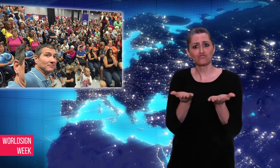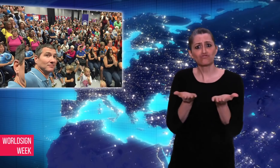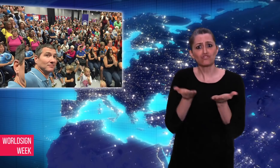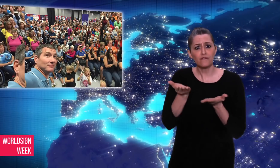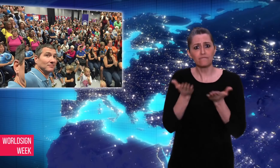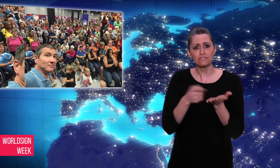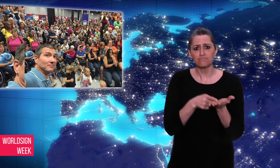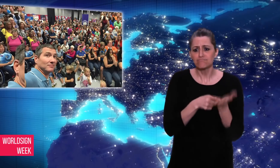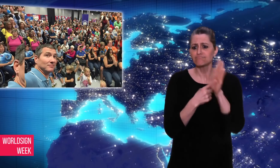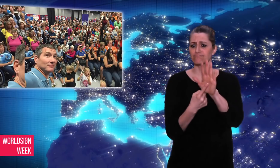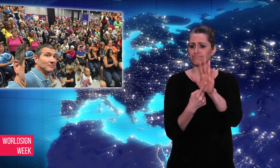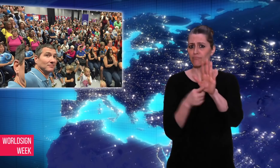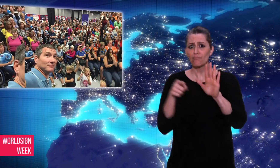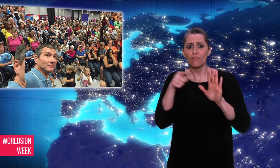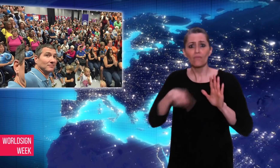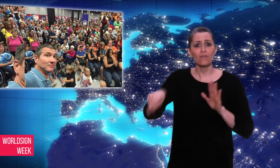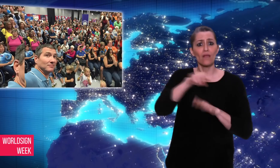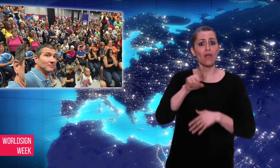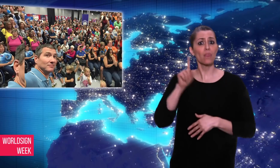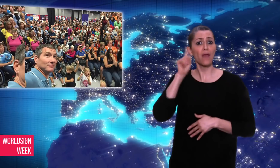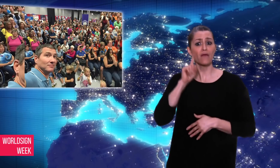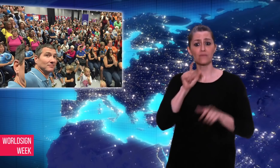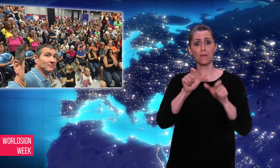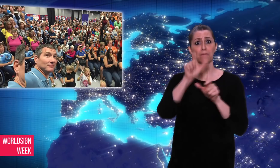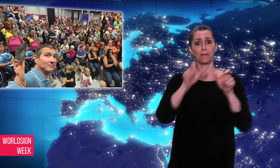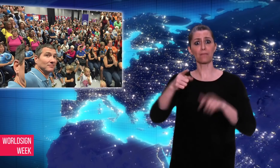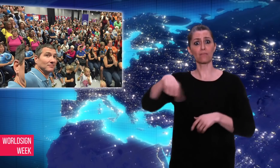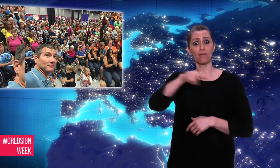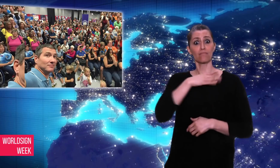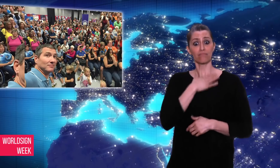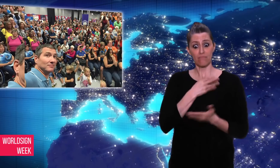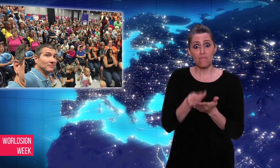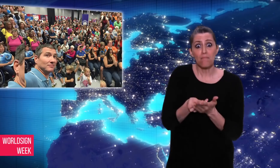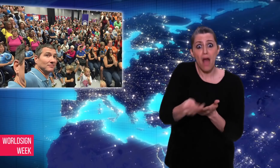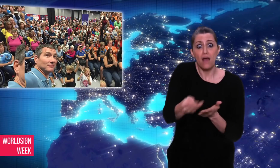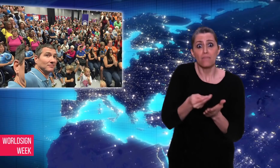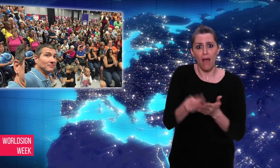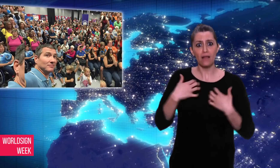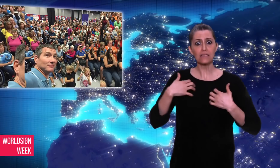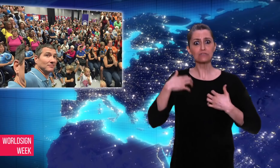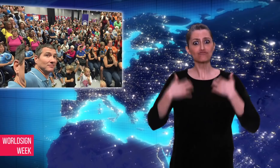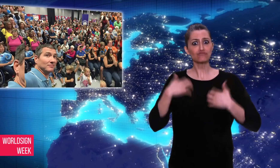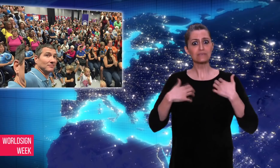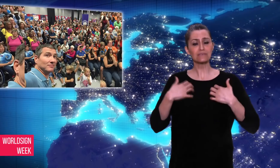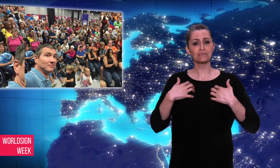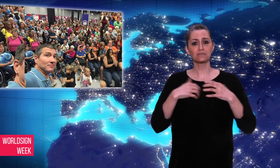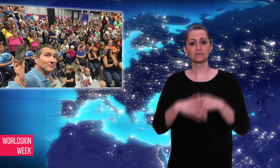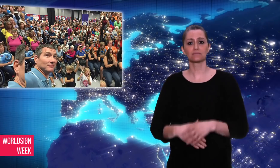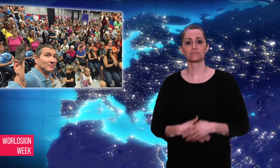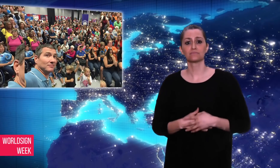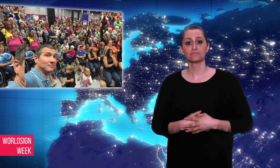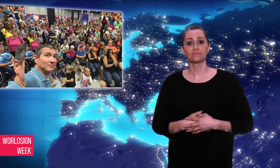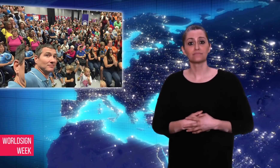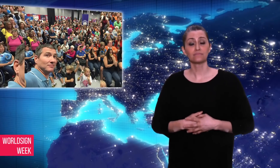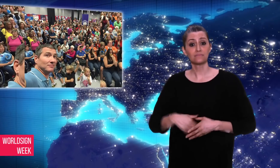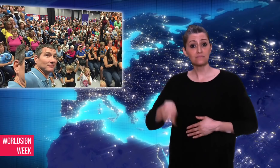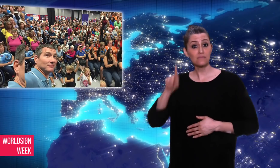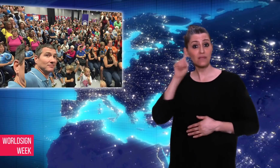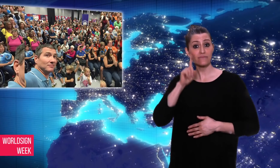of interest to deaf consumers.